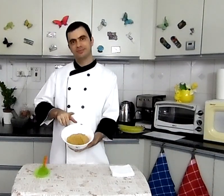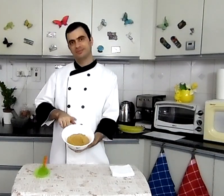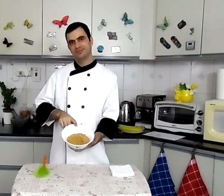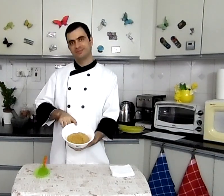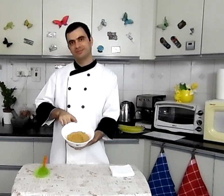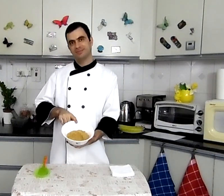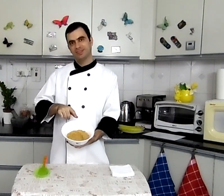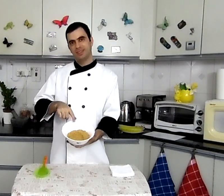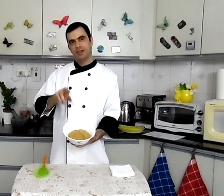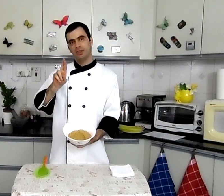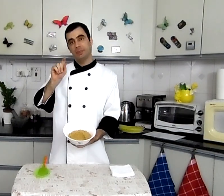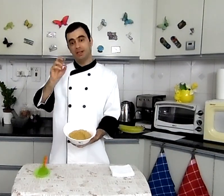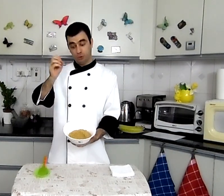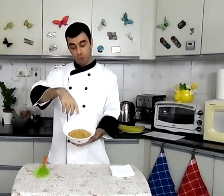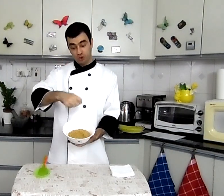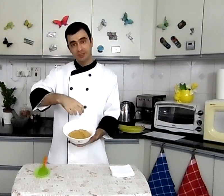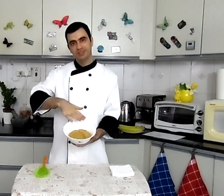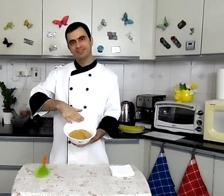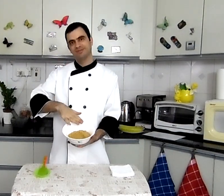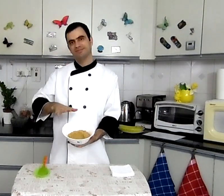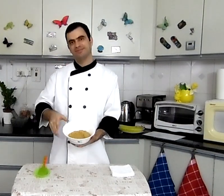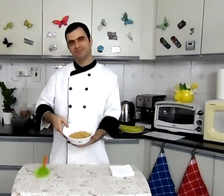We are done now with the biscuits and butter انتهينا الآن من البسكويت والزبدة